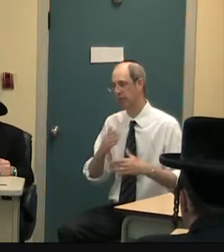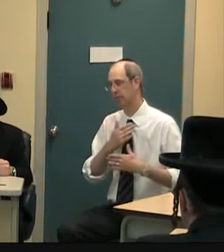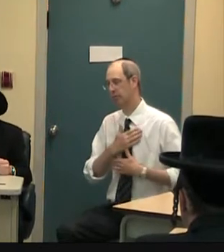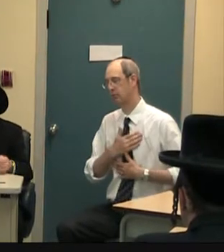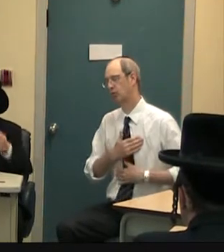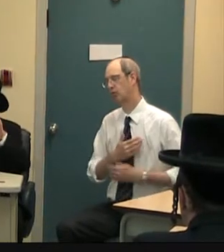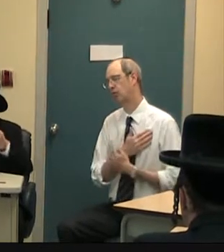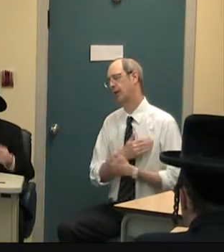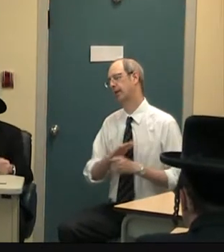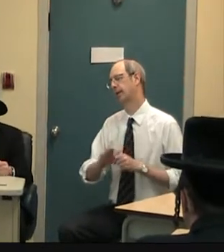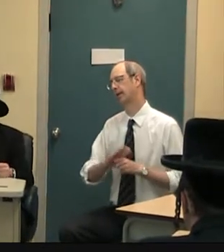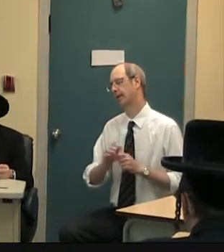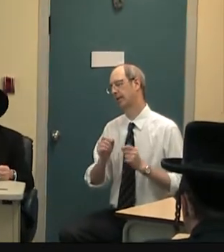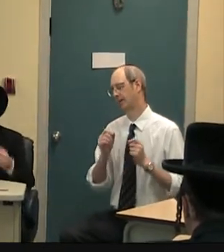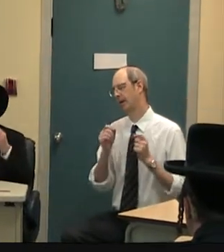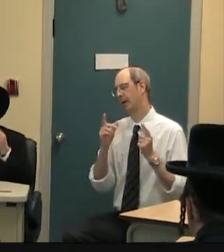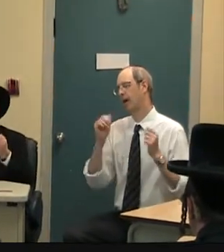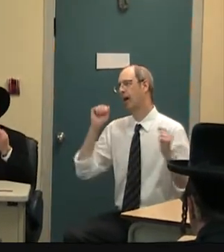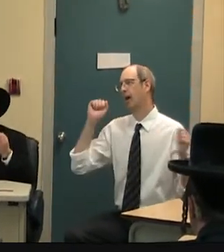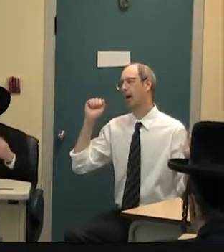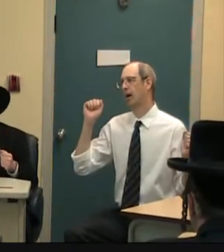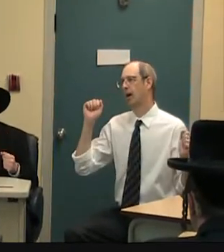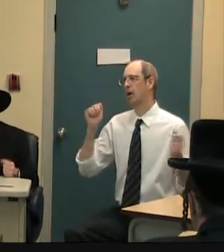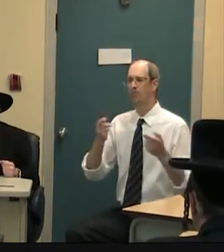But, you have to think about it when - was paint place